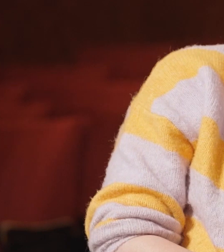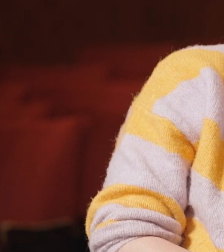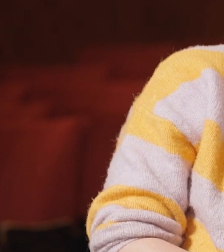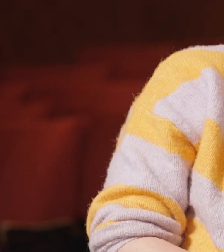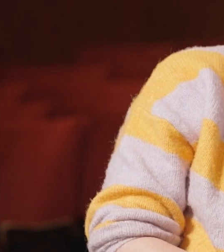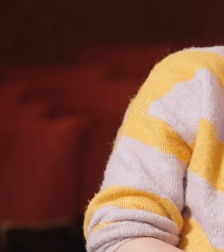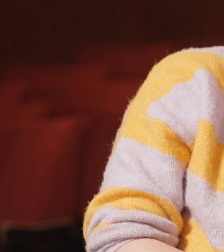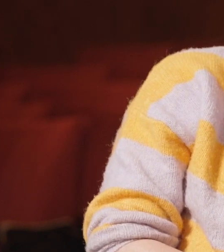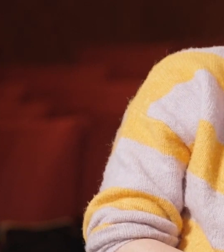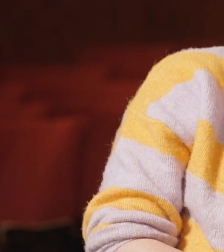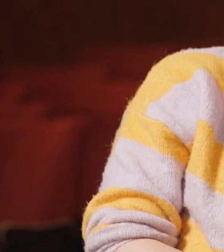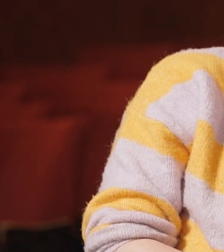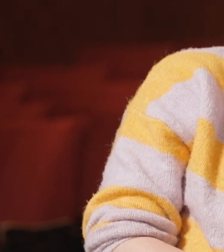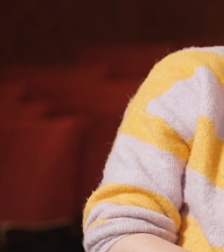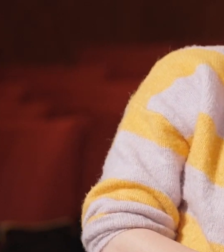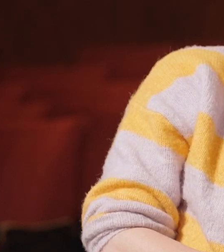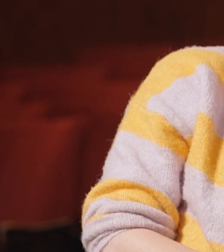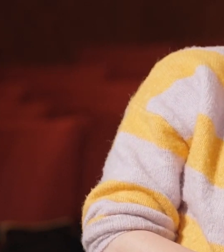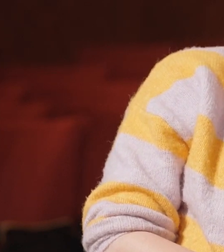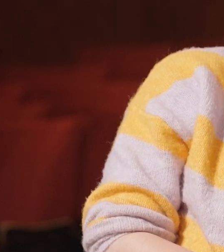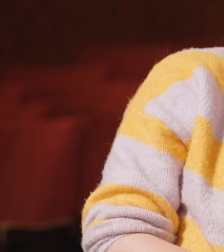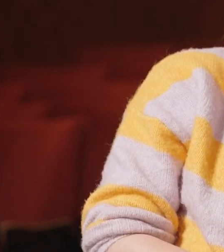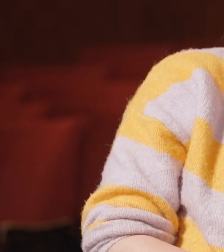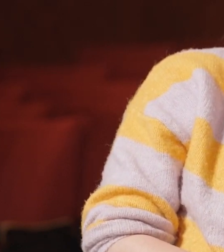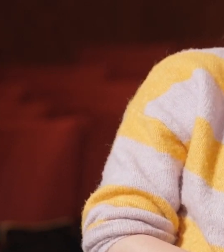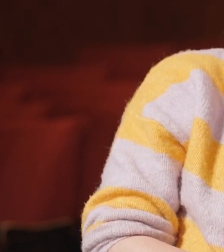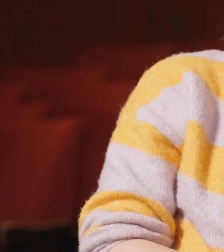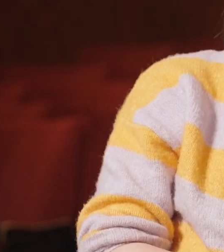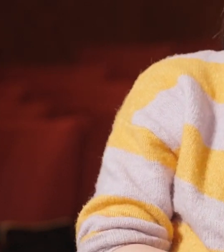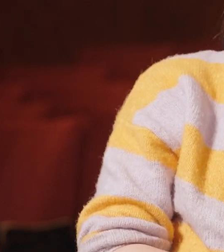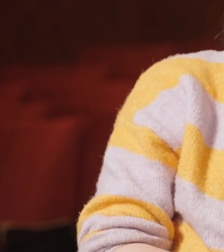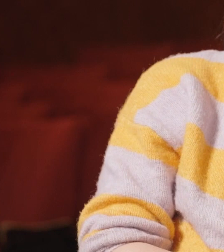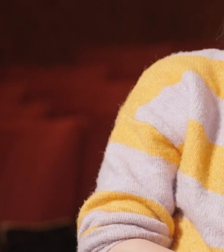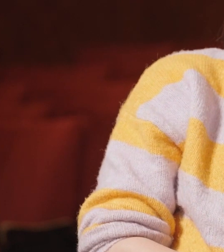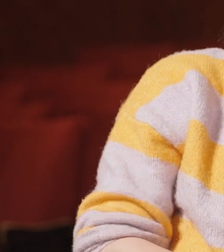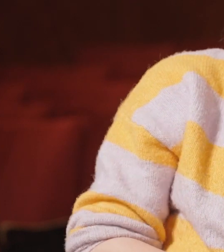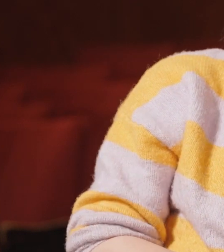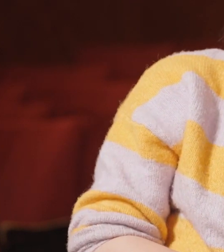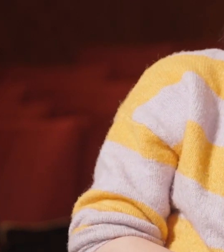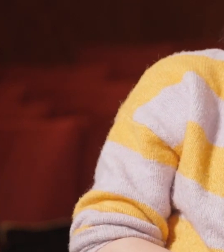I have black glasses on and my hair is long with a fringe.